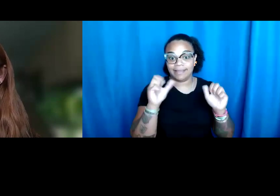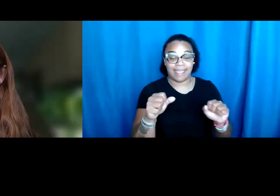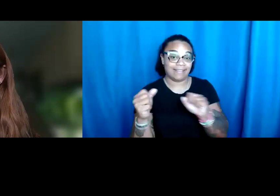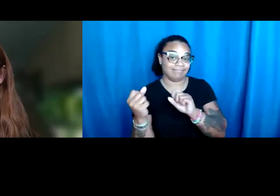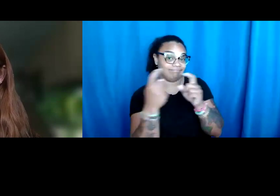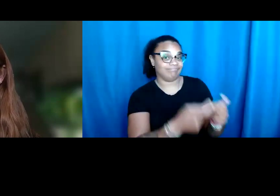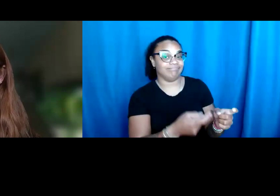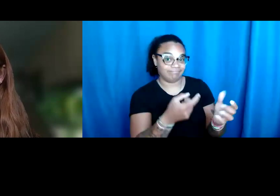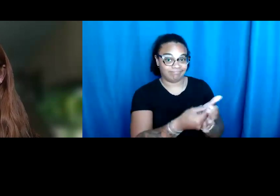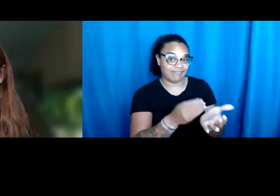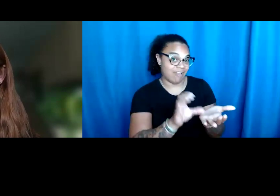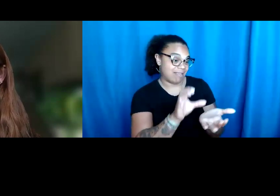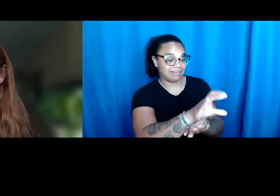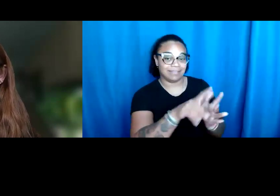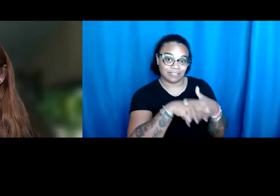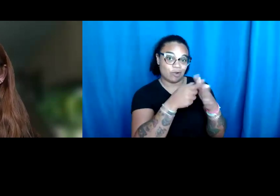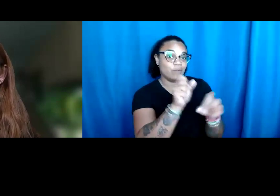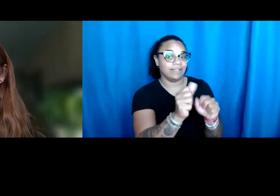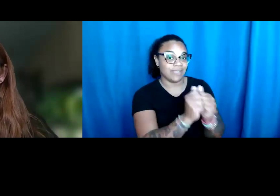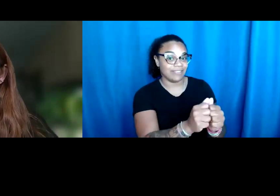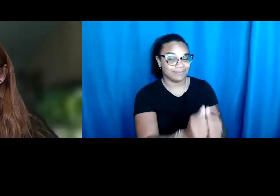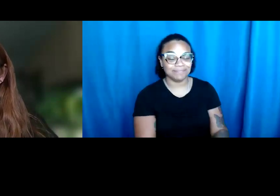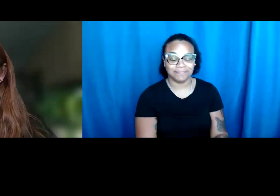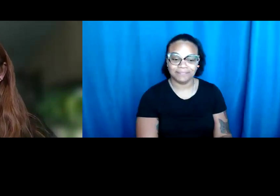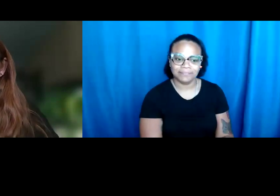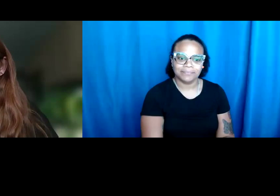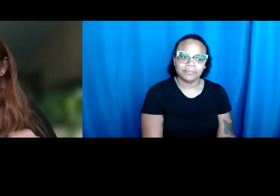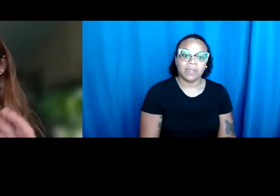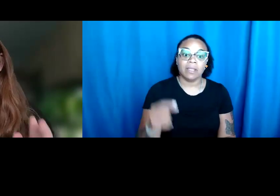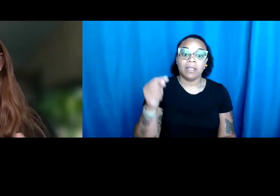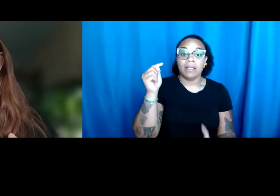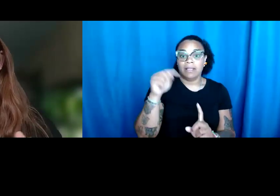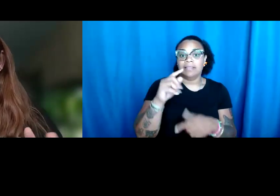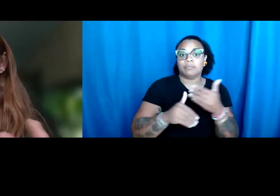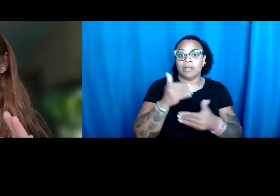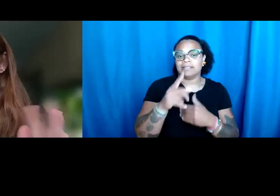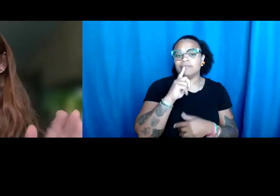and start working together. So this process is the same between the two programs.